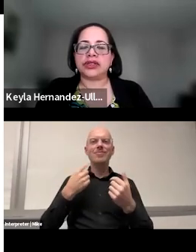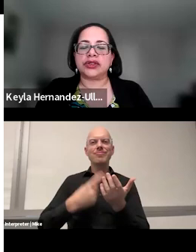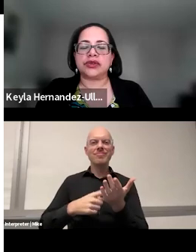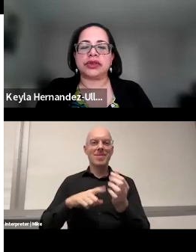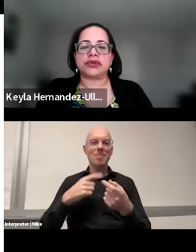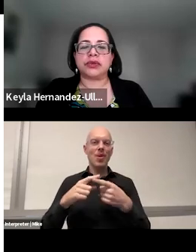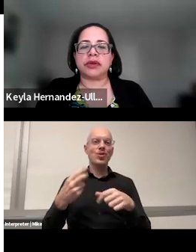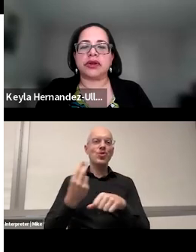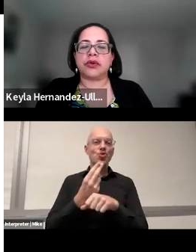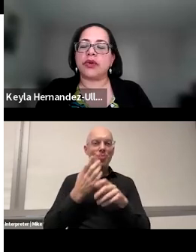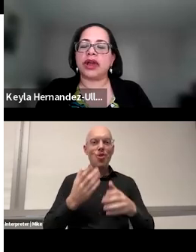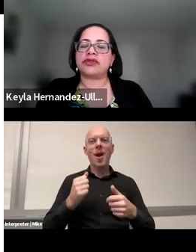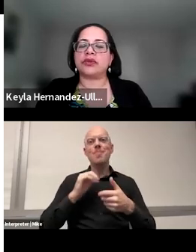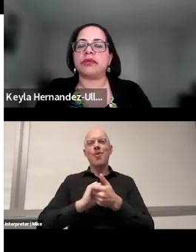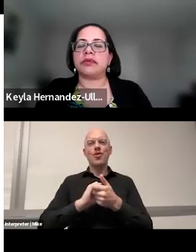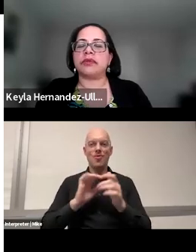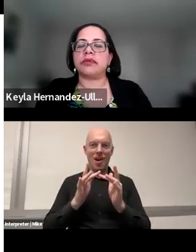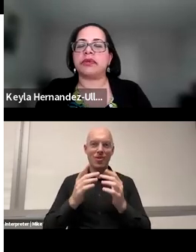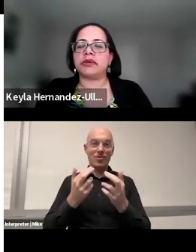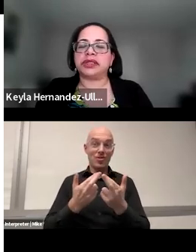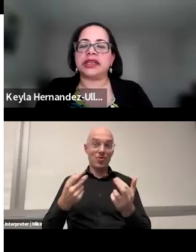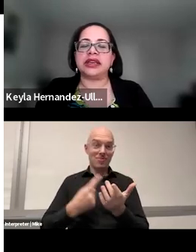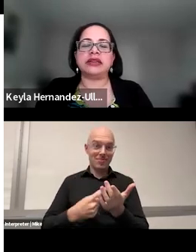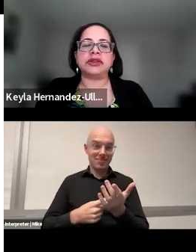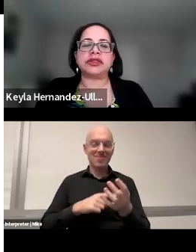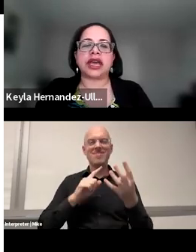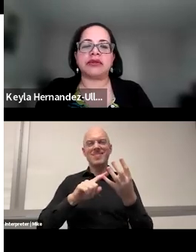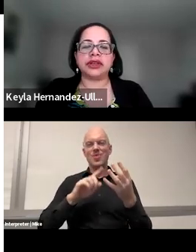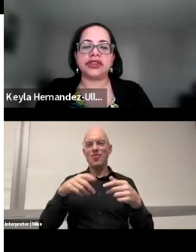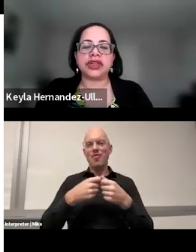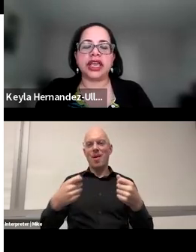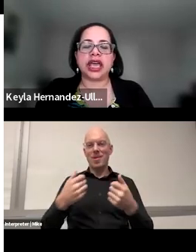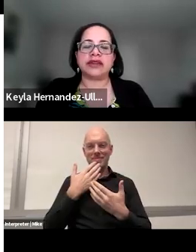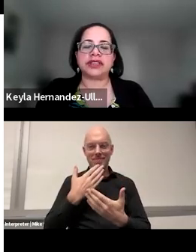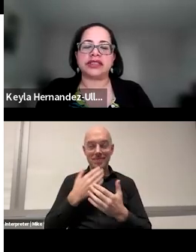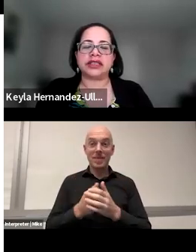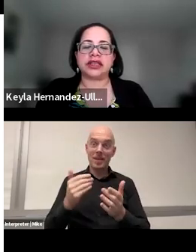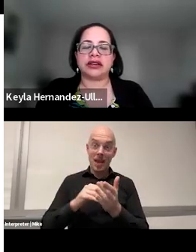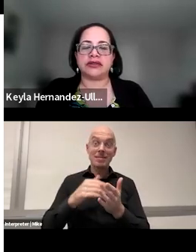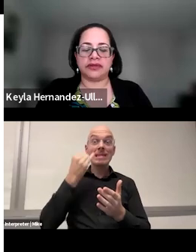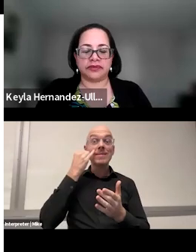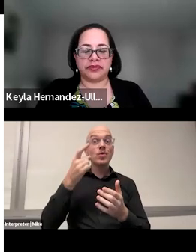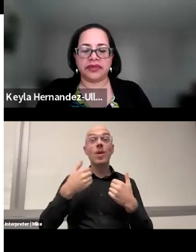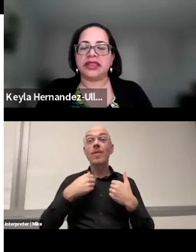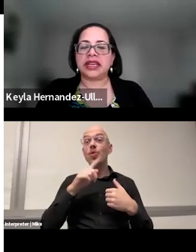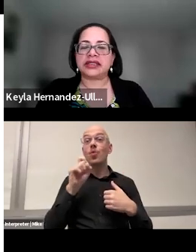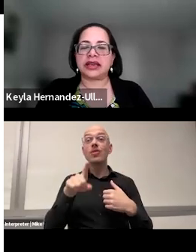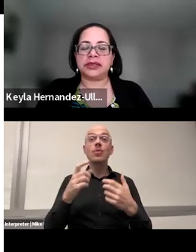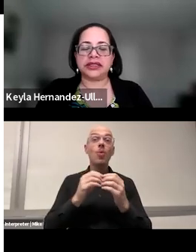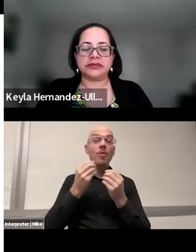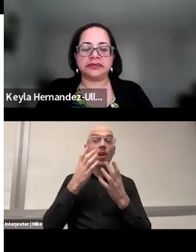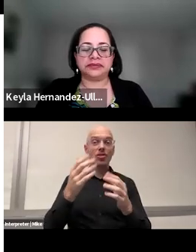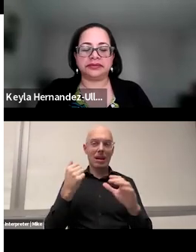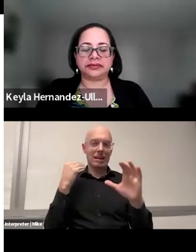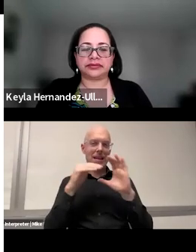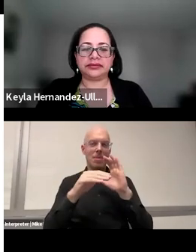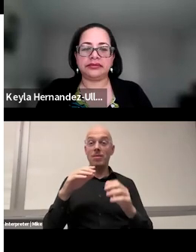Keyla Hernandez-Ulloa: And again, if anyone has any questions during this webinar or after the webinar, please send an email to outreach at Fcc. Gov.